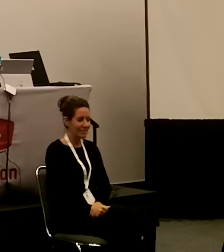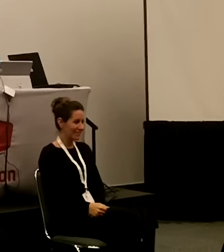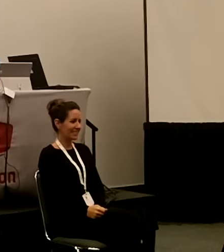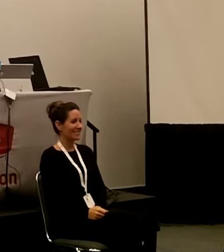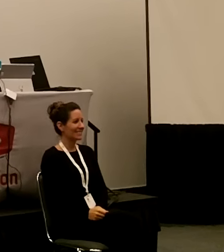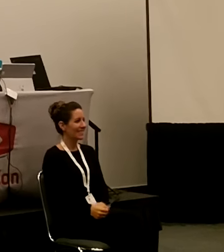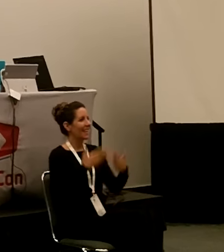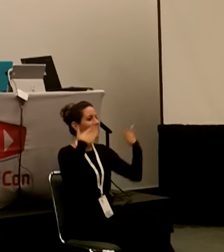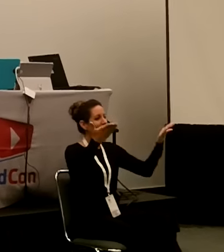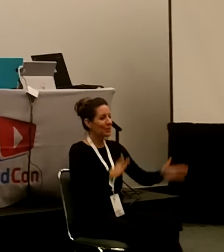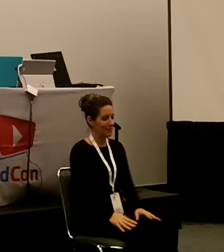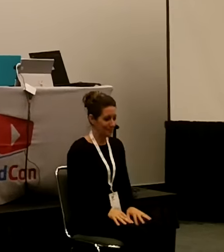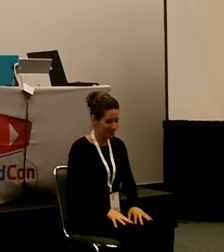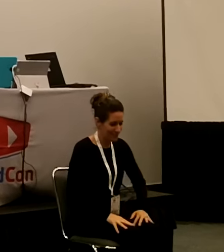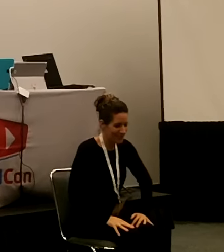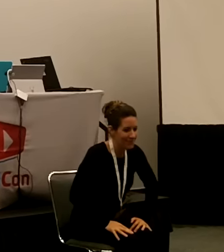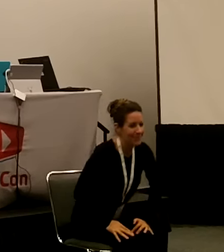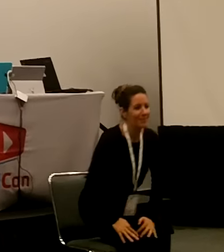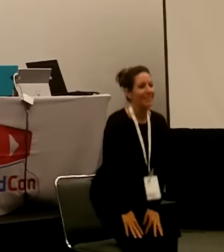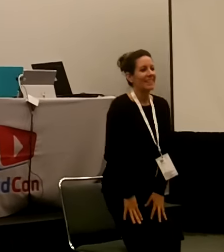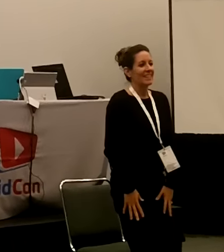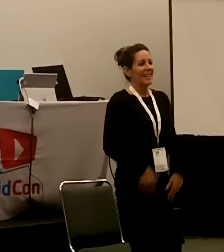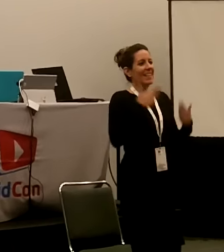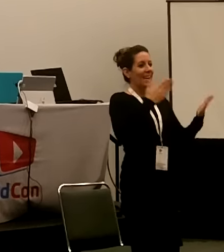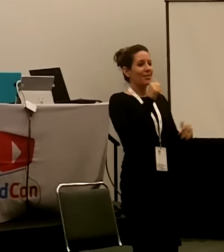Thank you, thank you for dealing with .